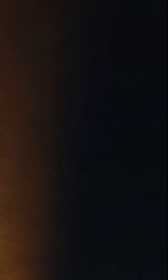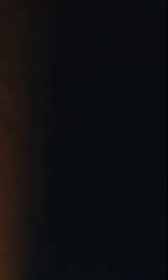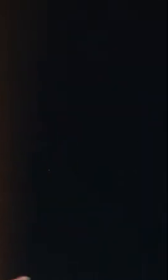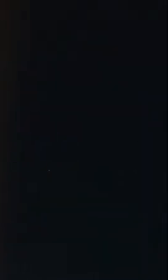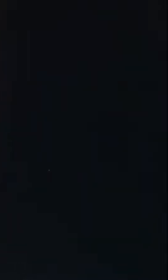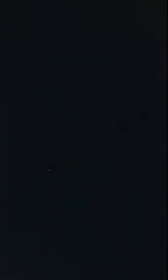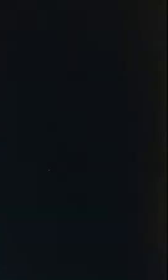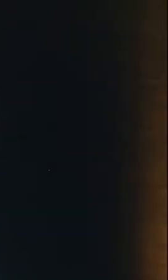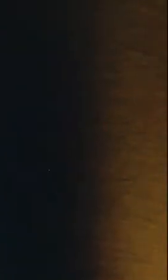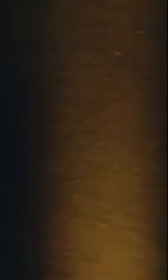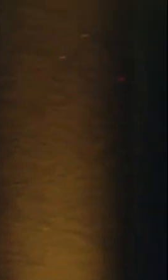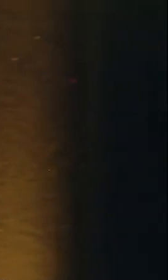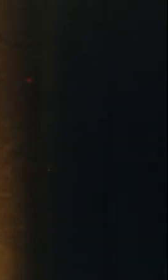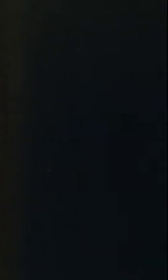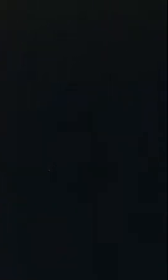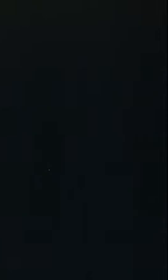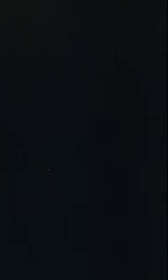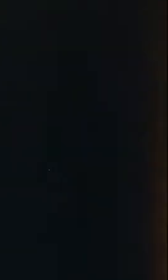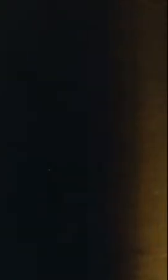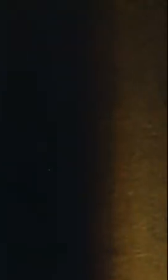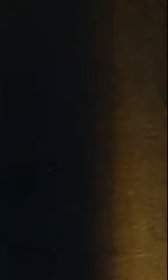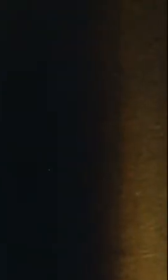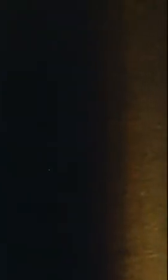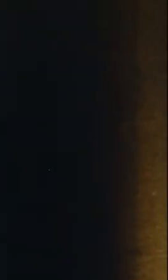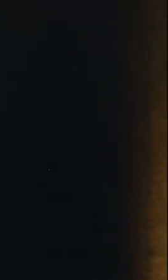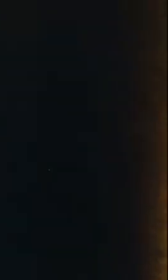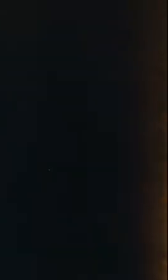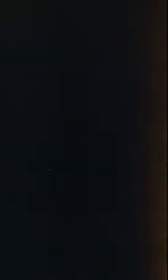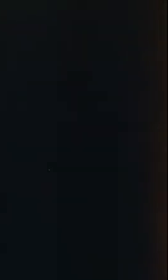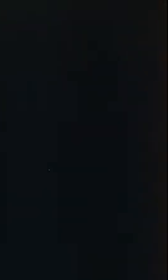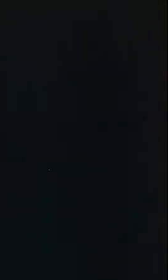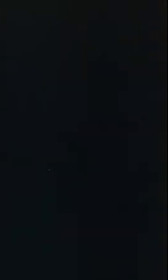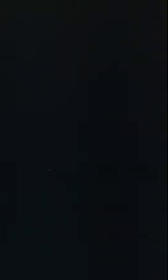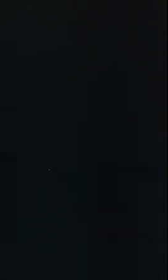far exceeds the cost of doing something. But this isn't just about compliance, this is